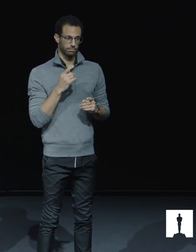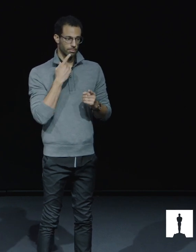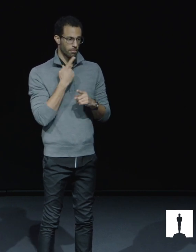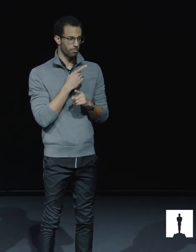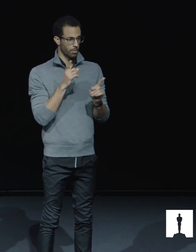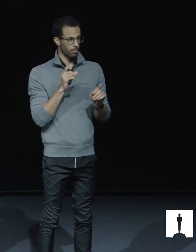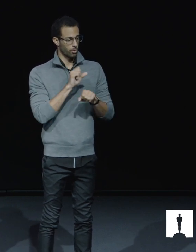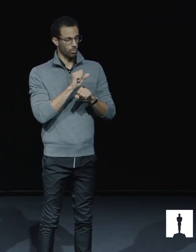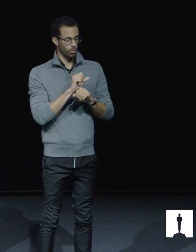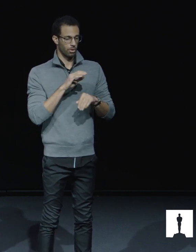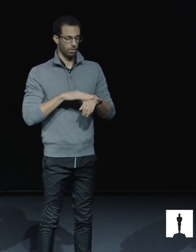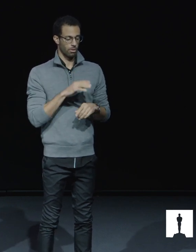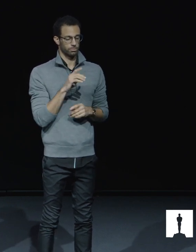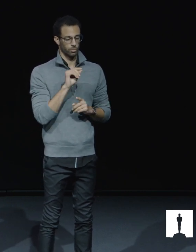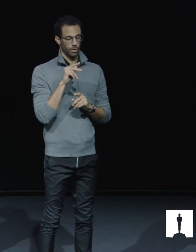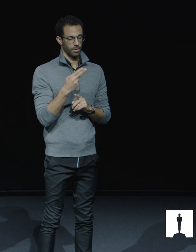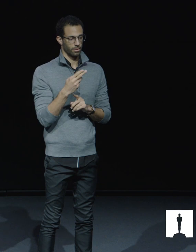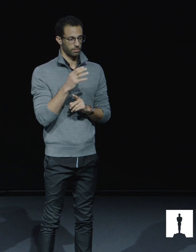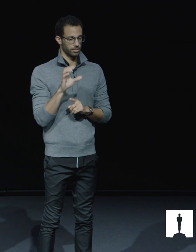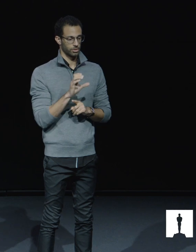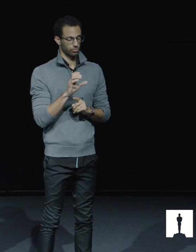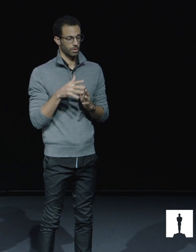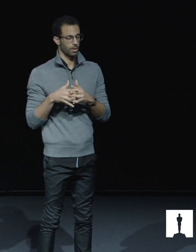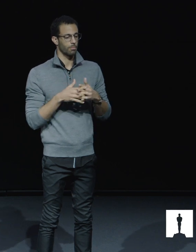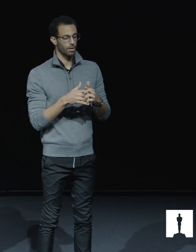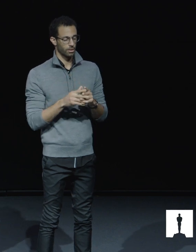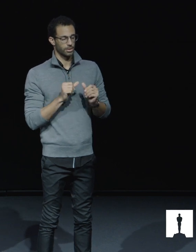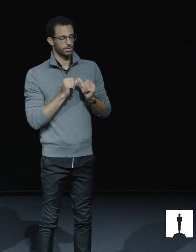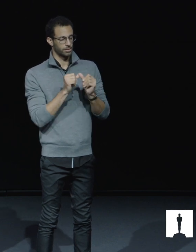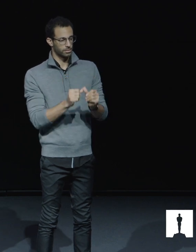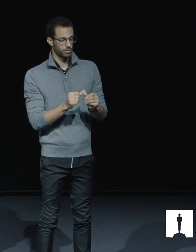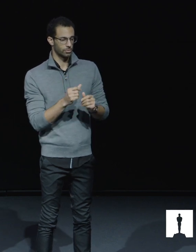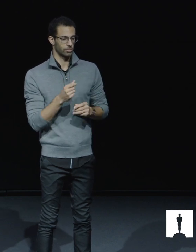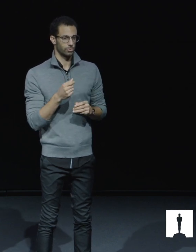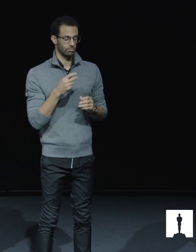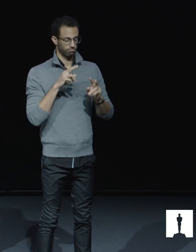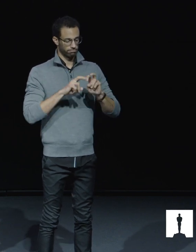century America––has continued to inform our understanding of America as indeed an